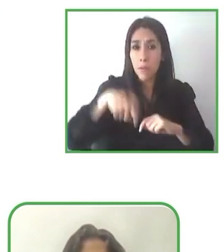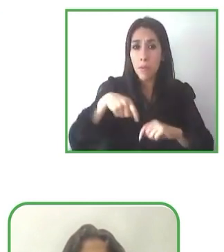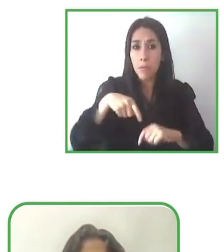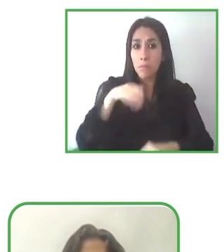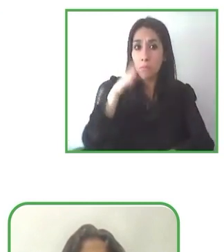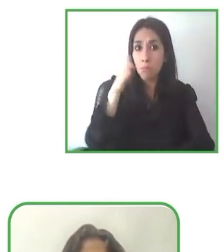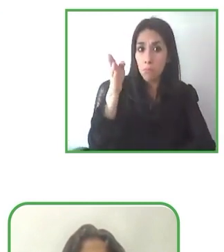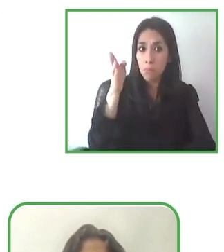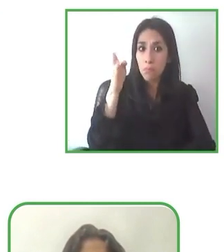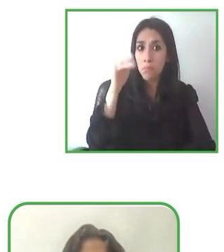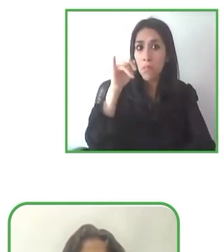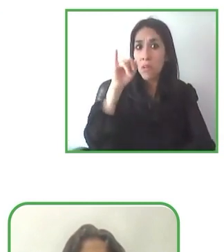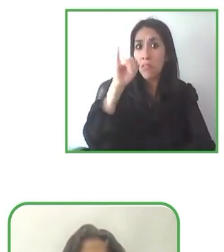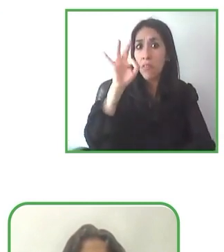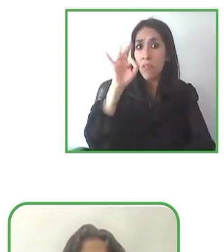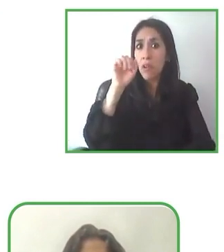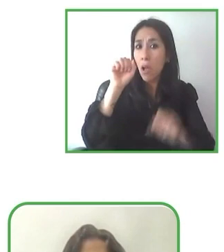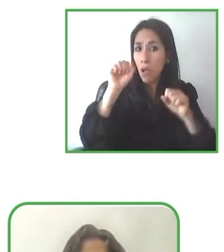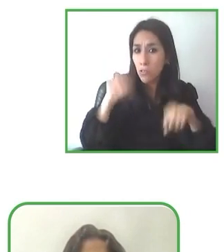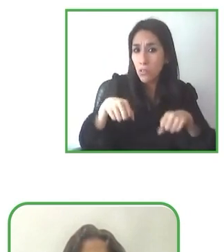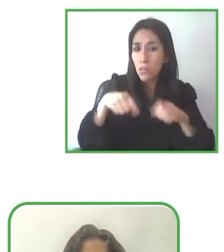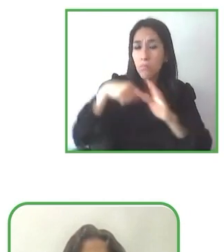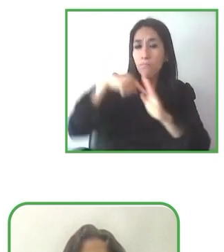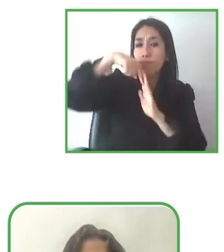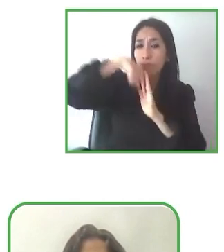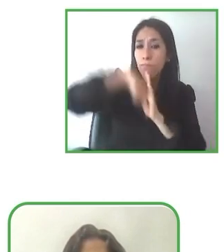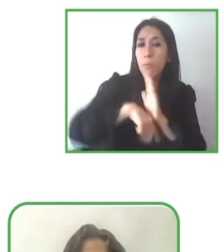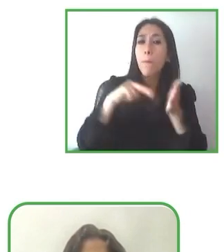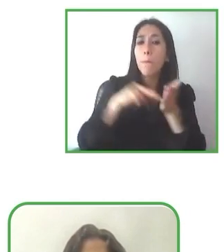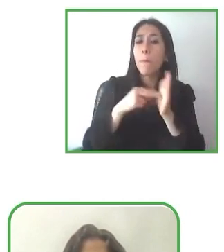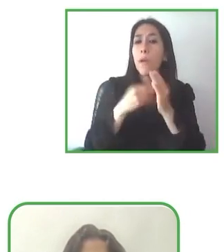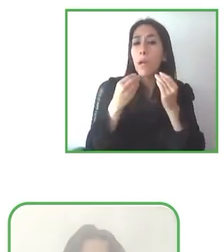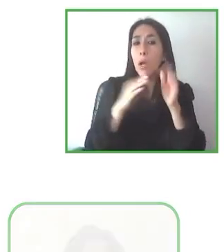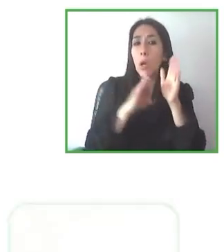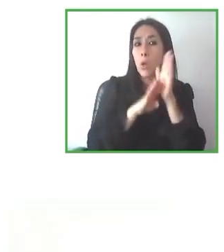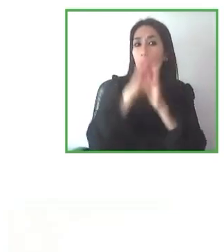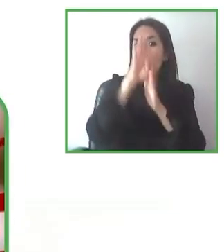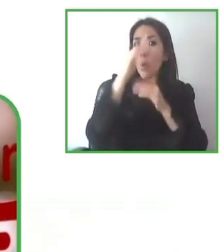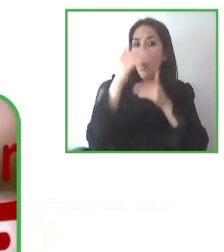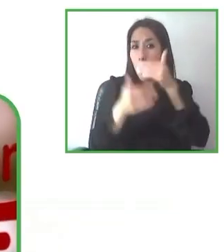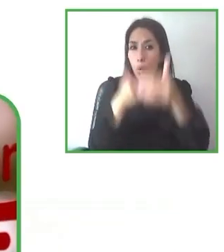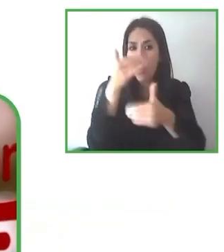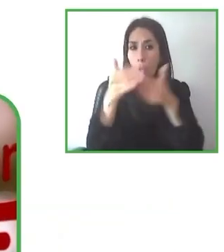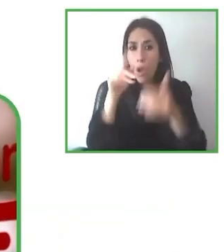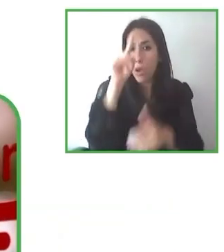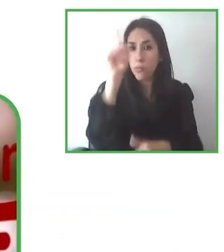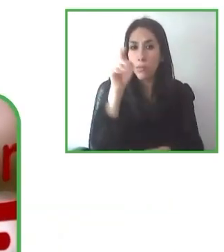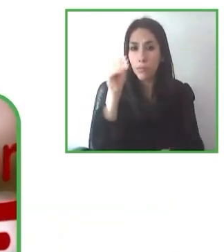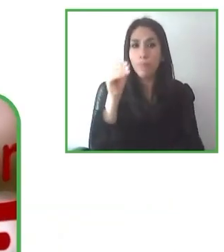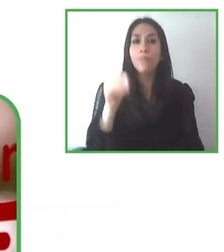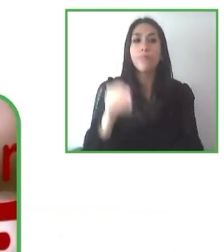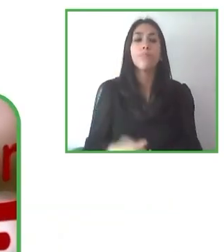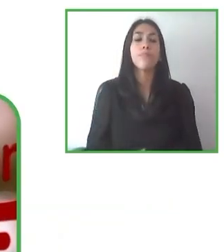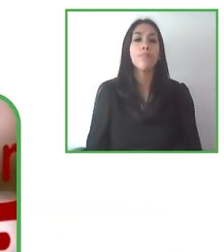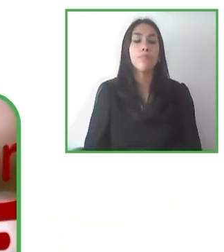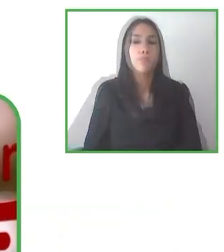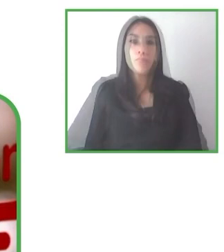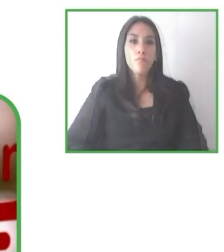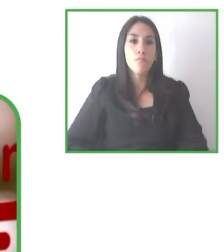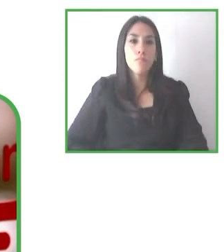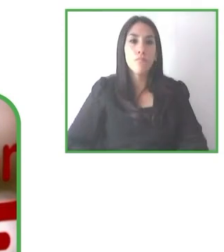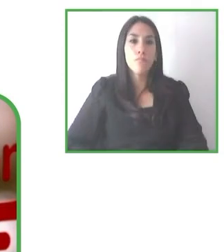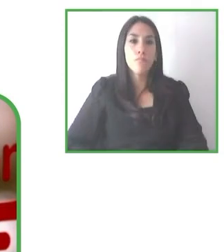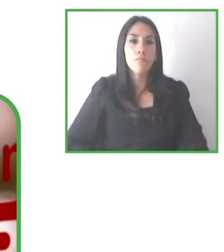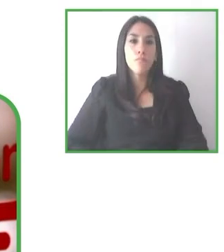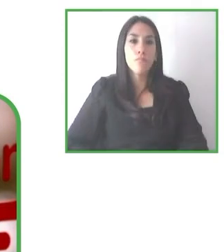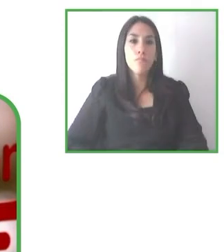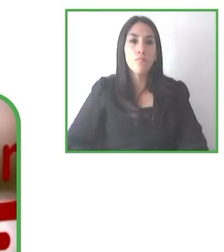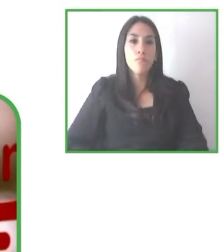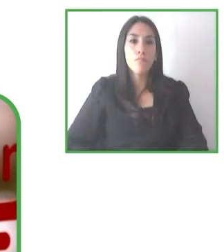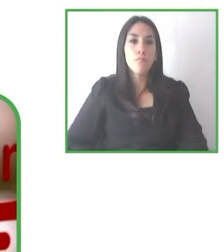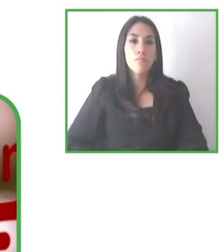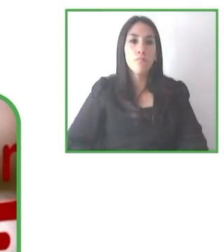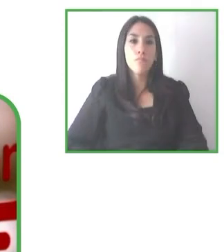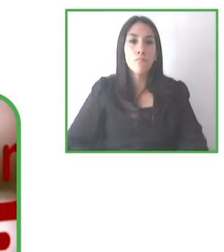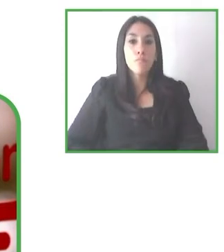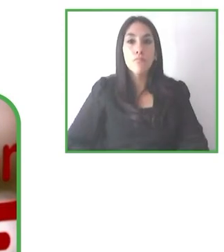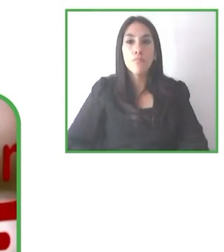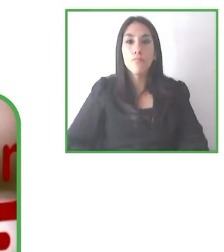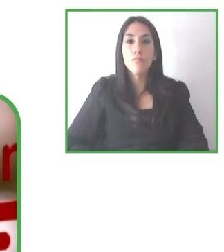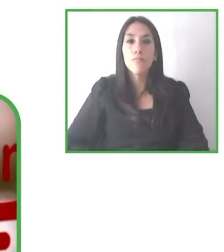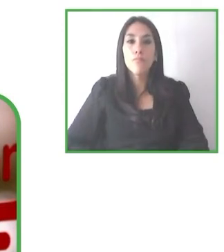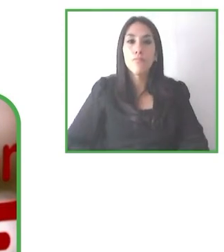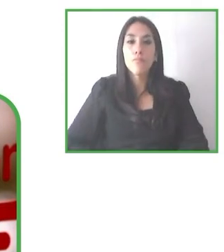in these development?